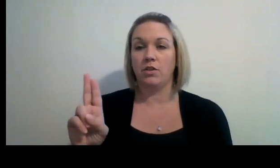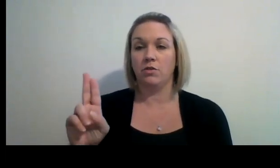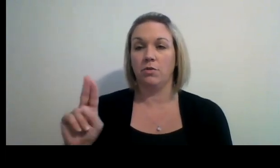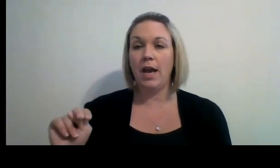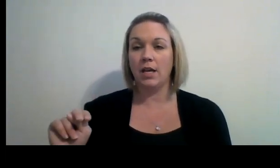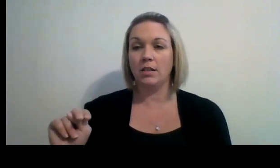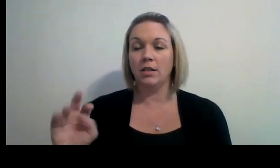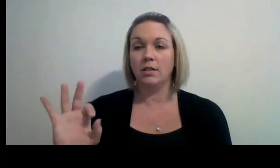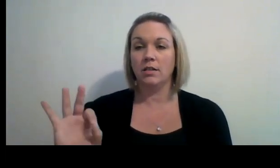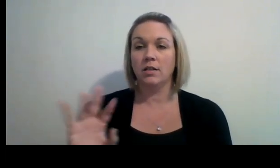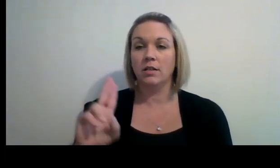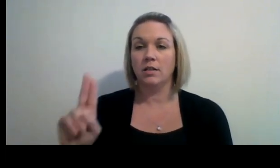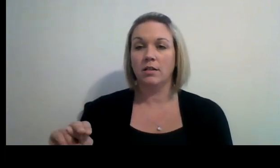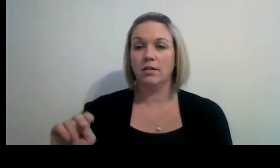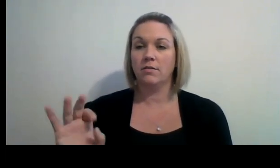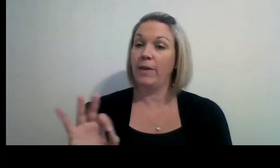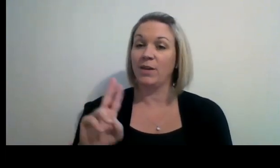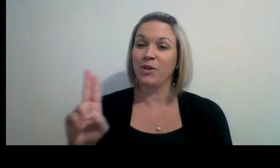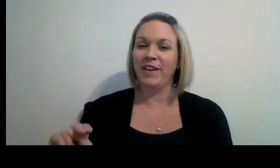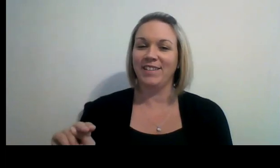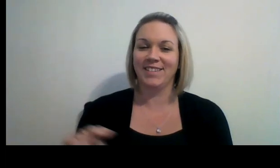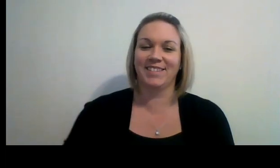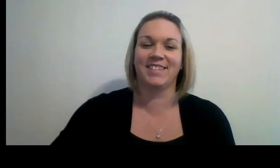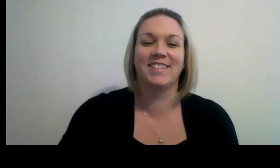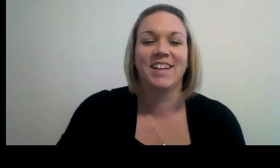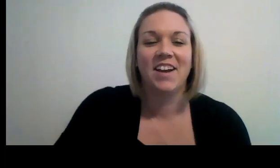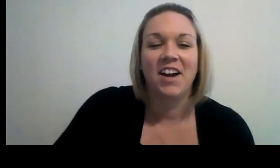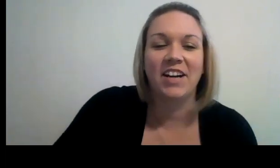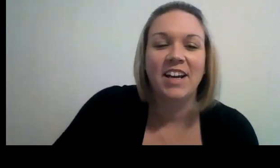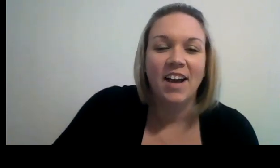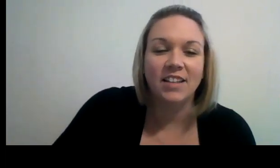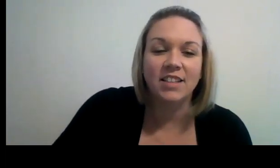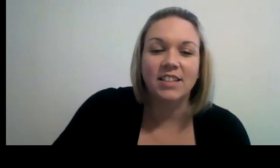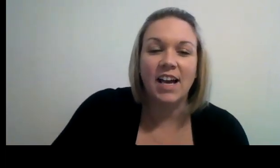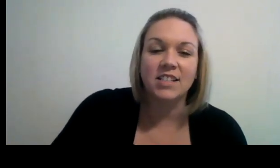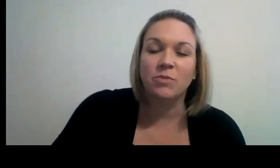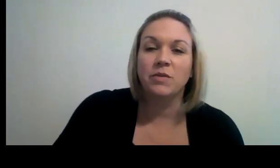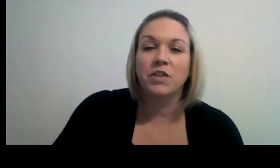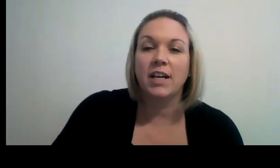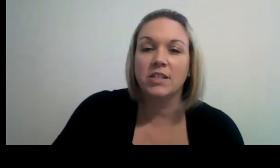F-U-N make it more fun! All right and then the last one for high